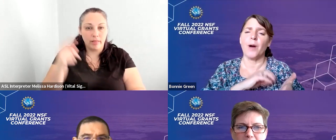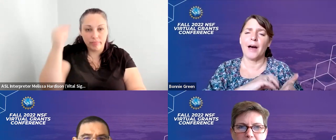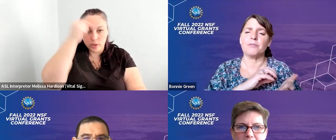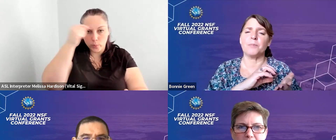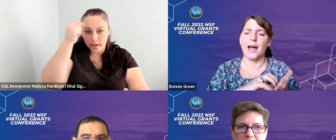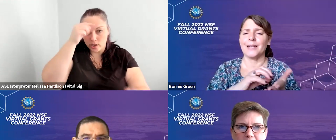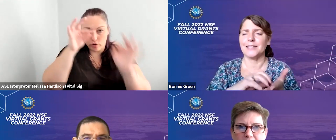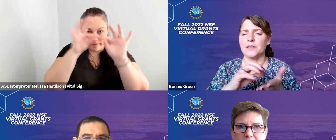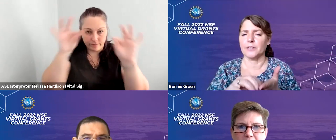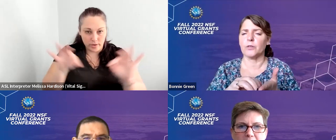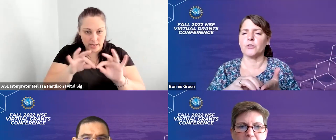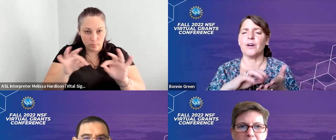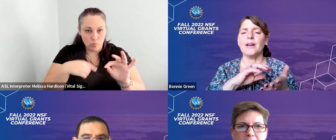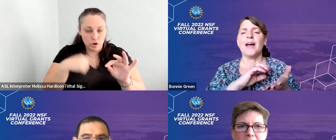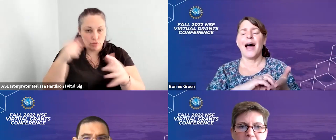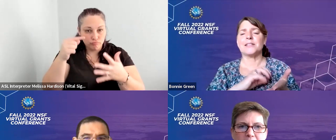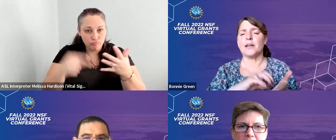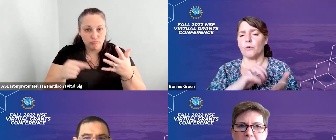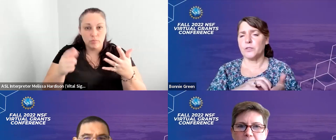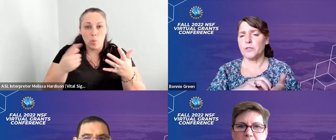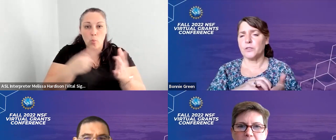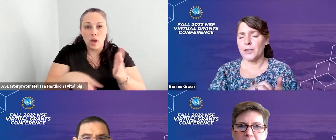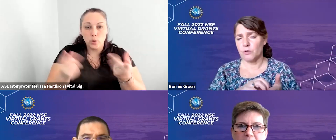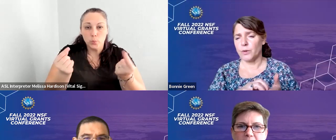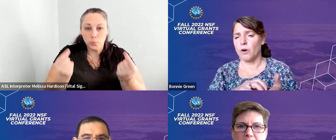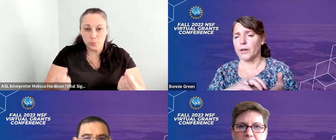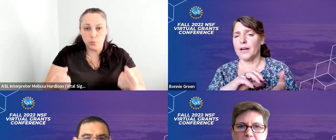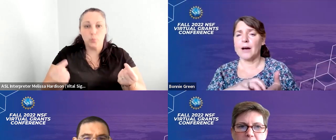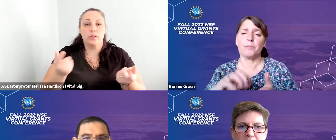You have to be adding to the literature, asking a research question regarding how